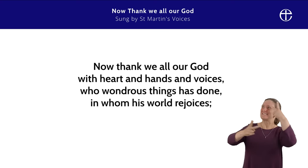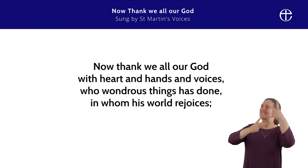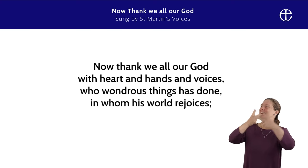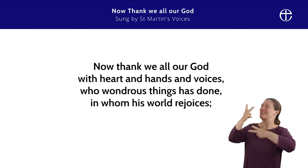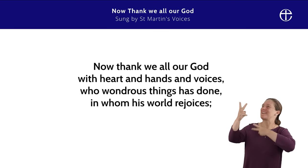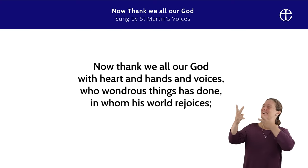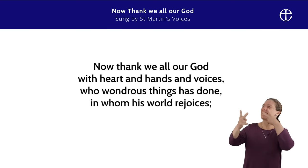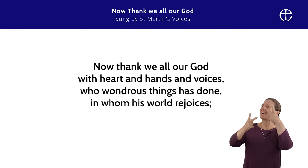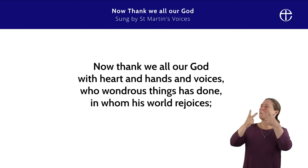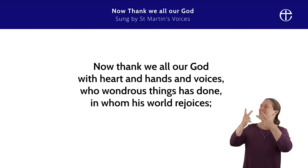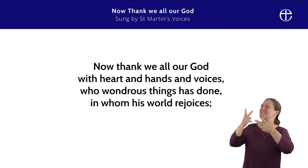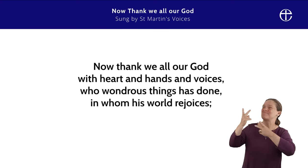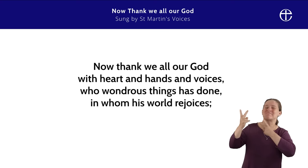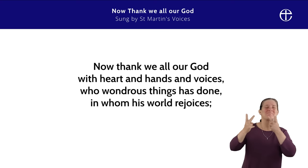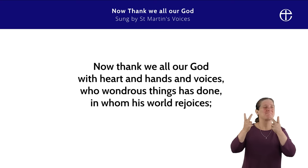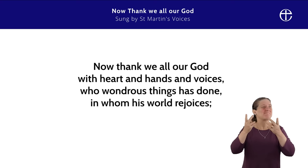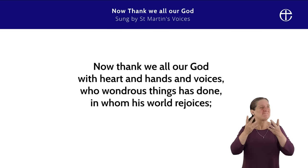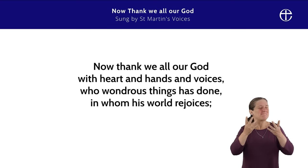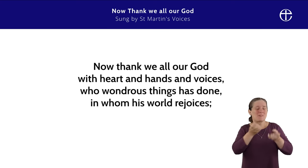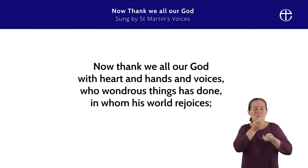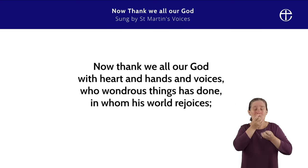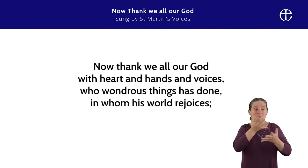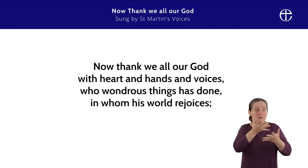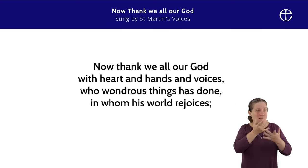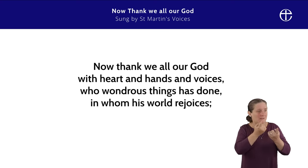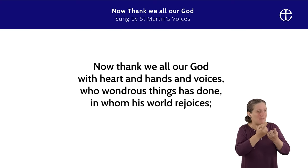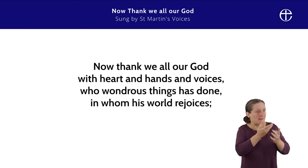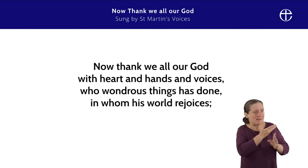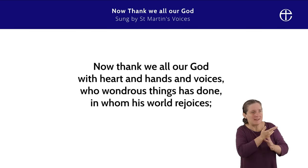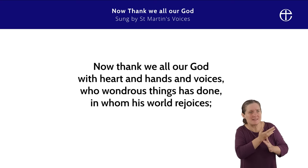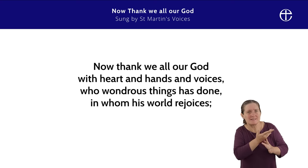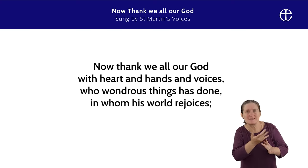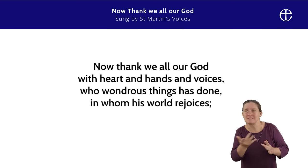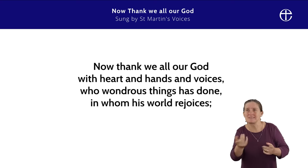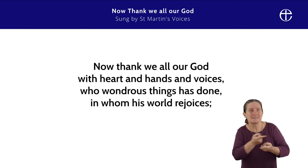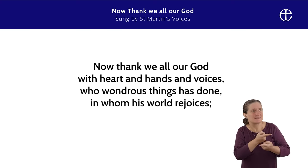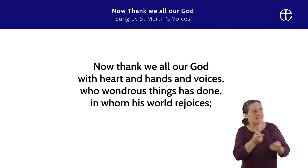Who wondrous things has done